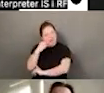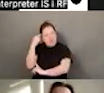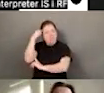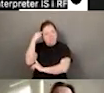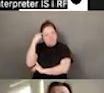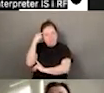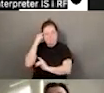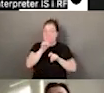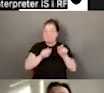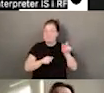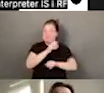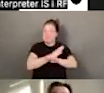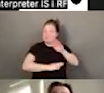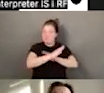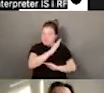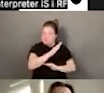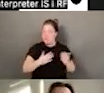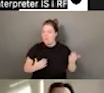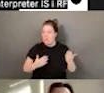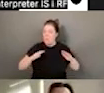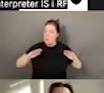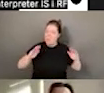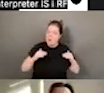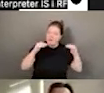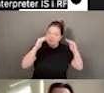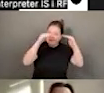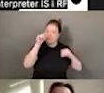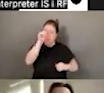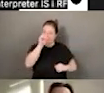I think at least three or four, maybe more of the projects that we run now